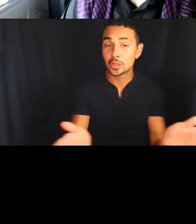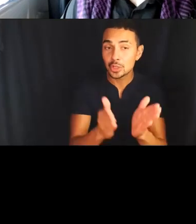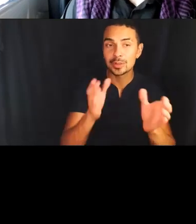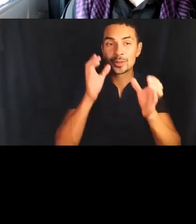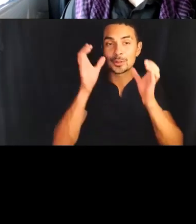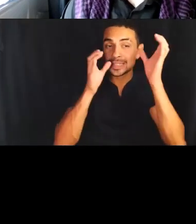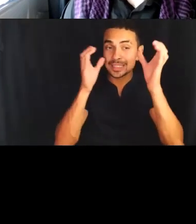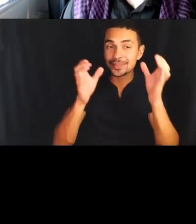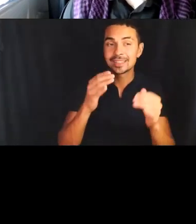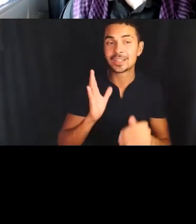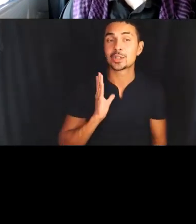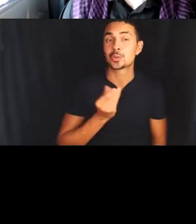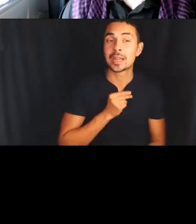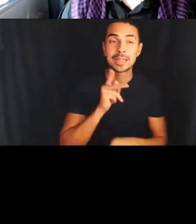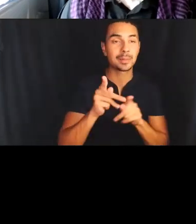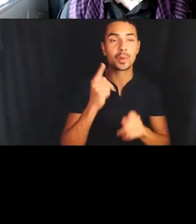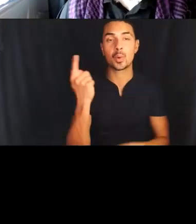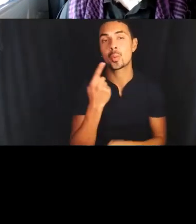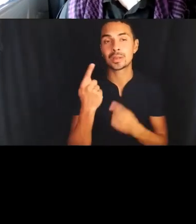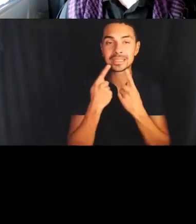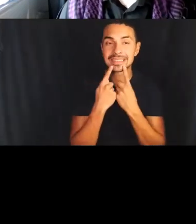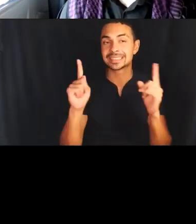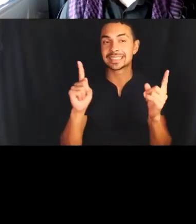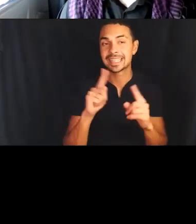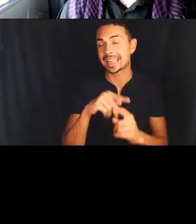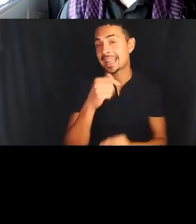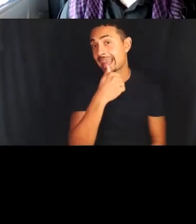Trans people have always existed at any age. Yeah.